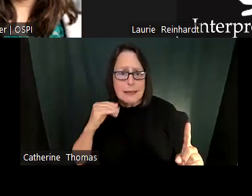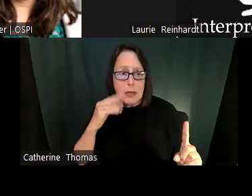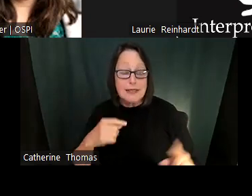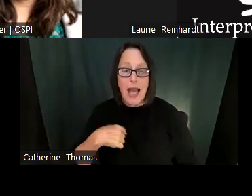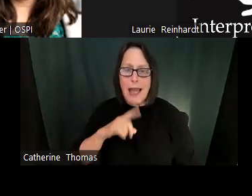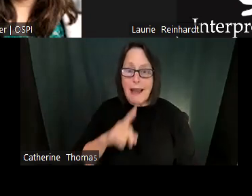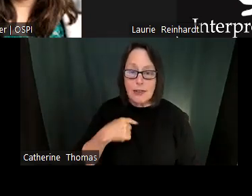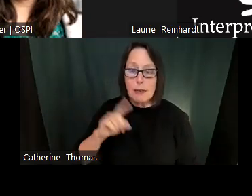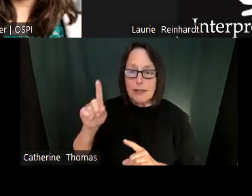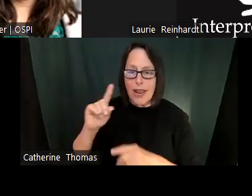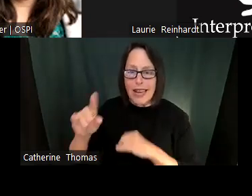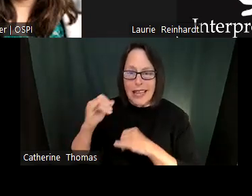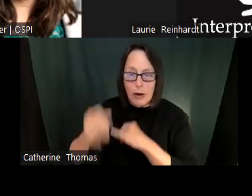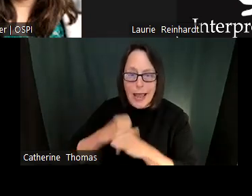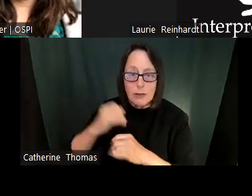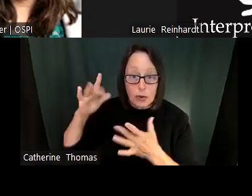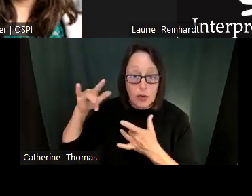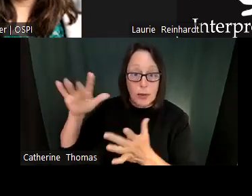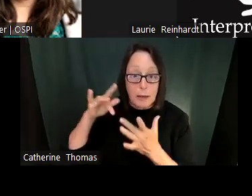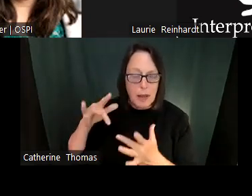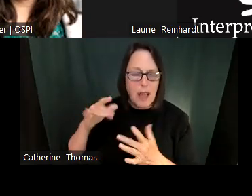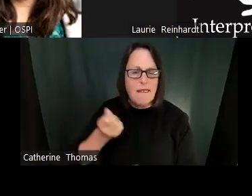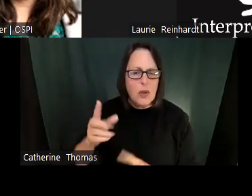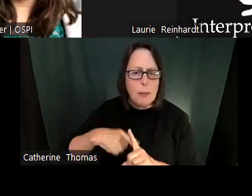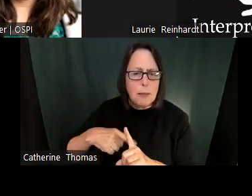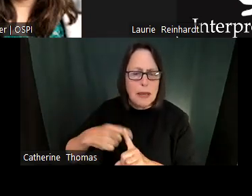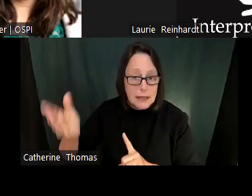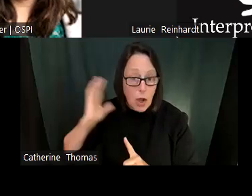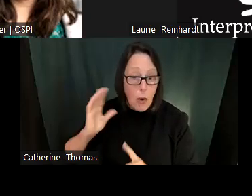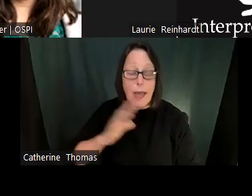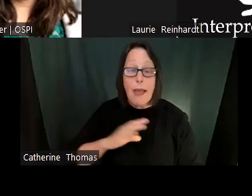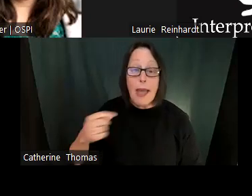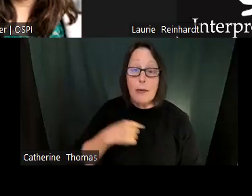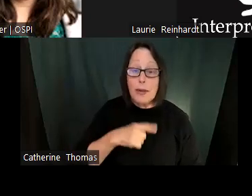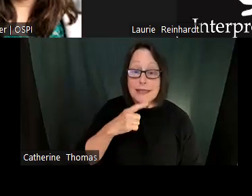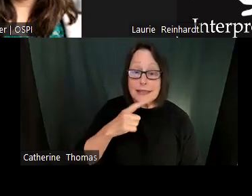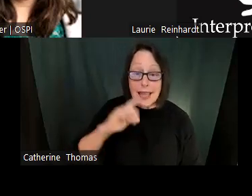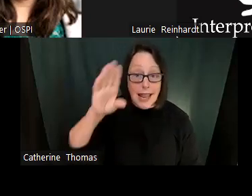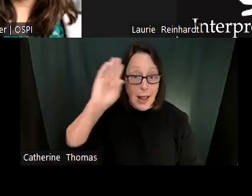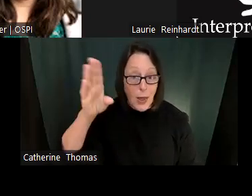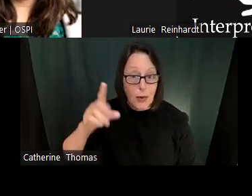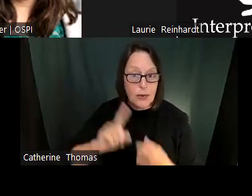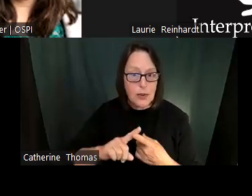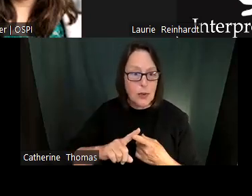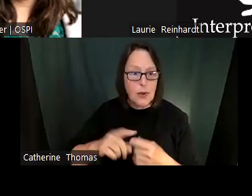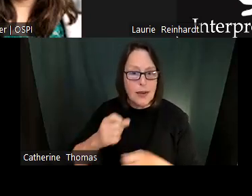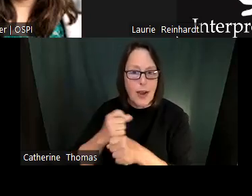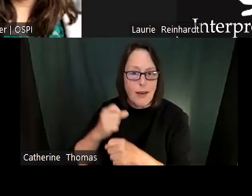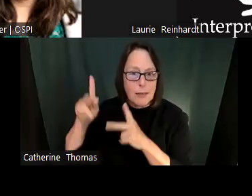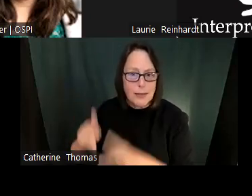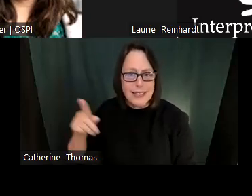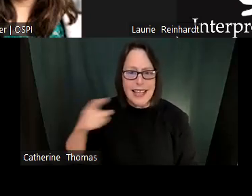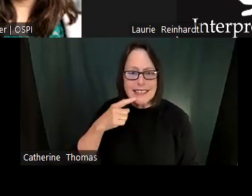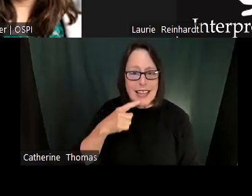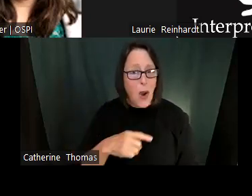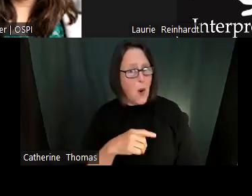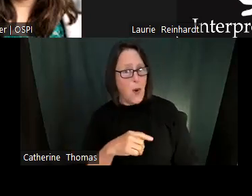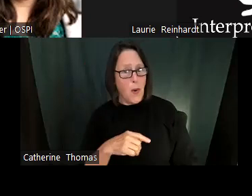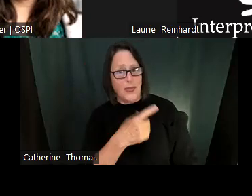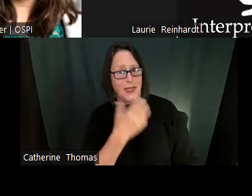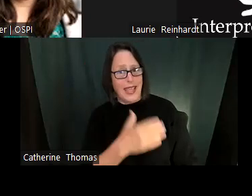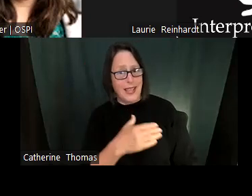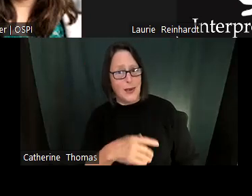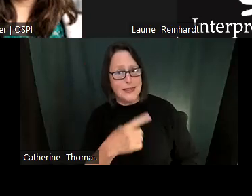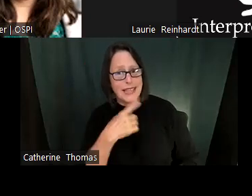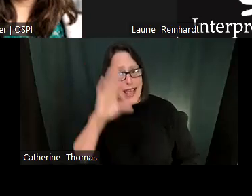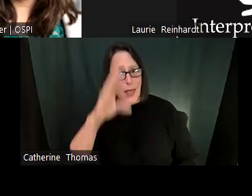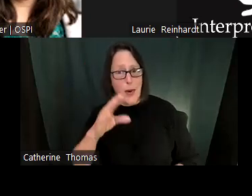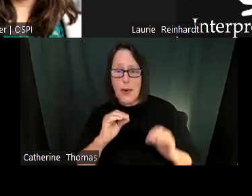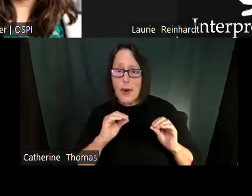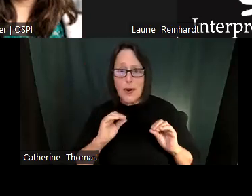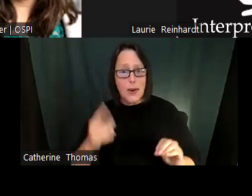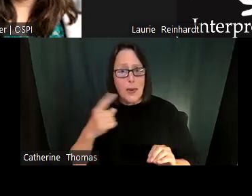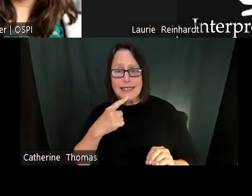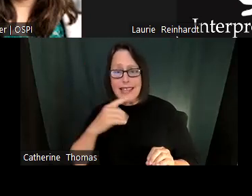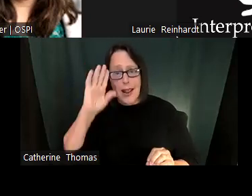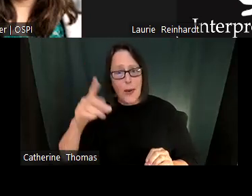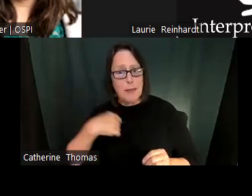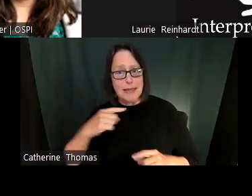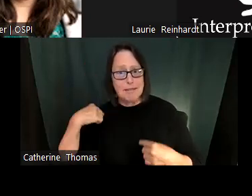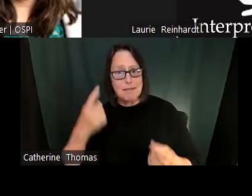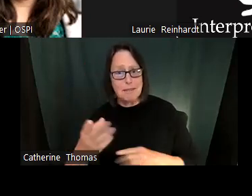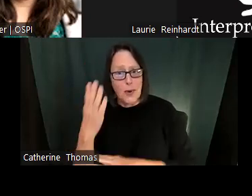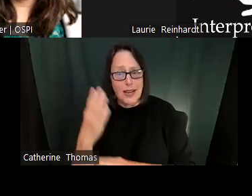Make sure to greet each colleague, you see in the hallway, right? Like when we're a model for kids and then 2, you don't know kind of what your colleague has experienced.